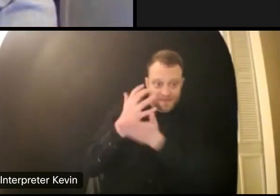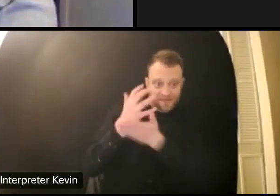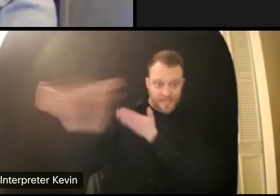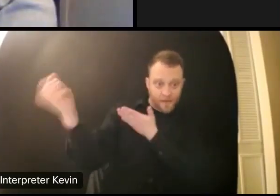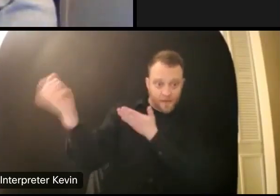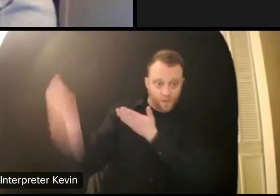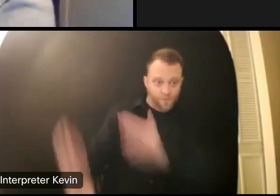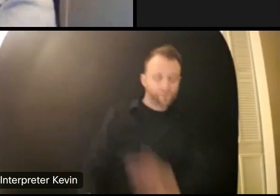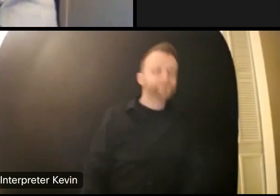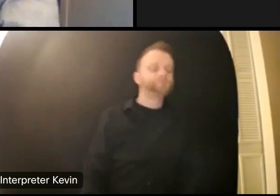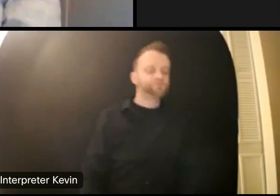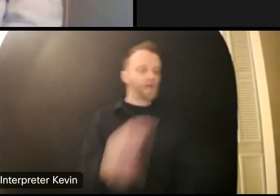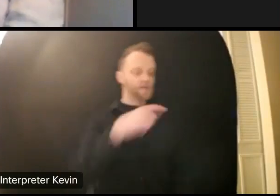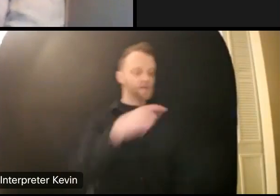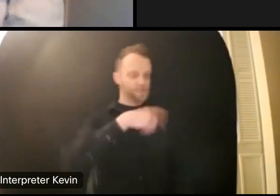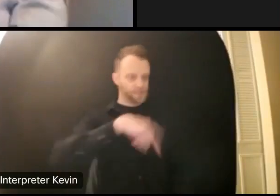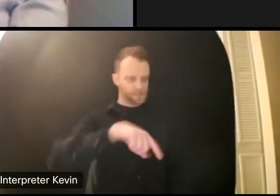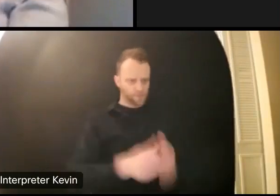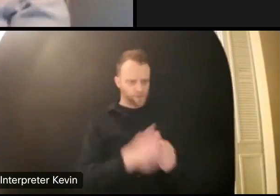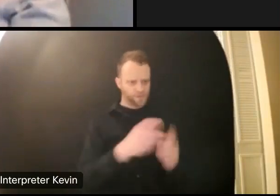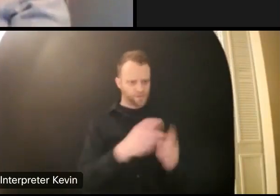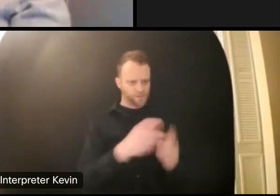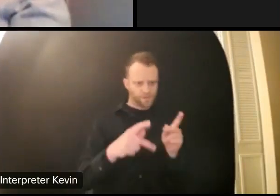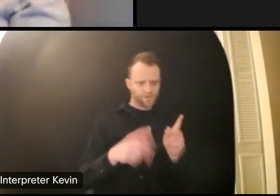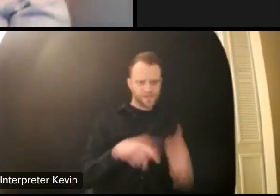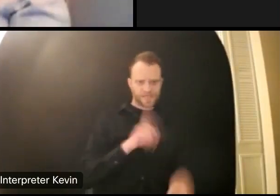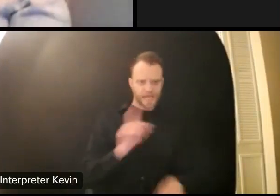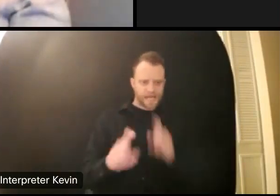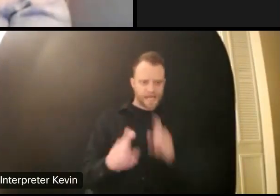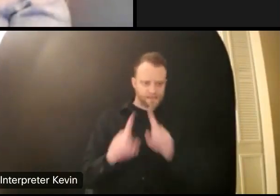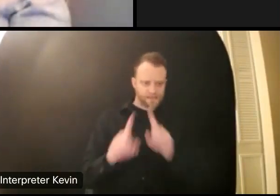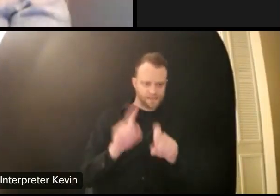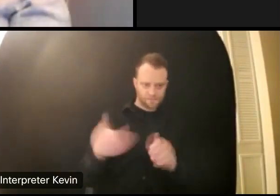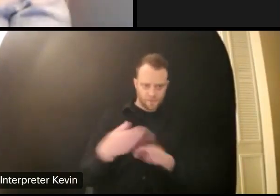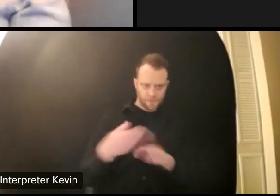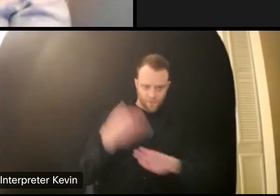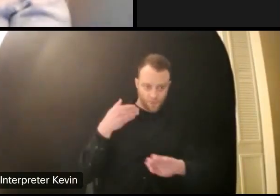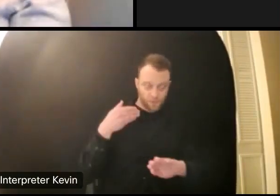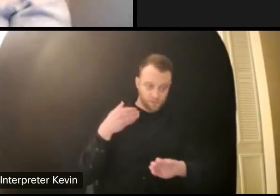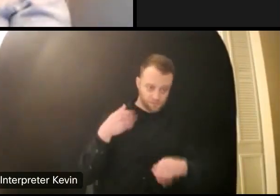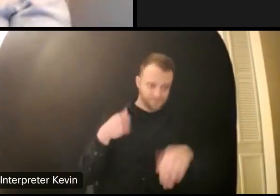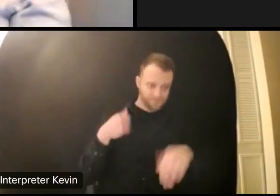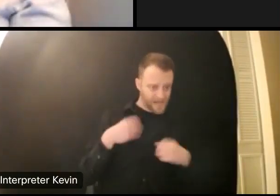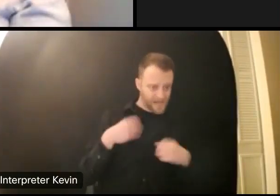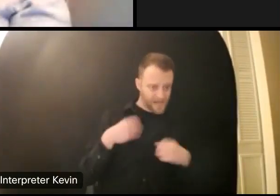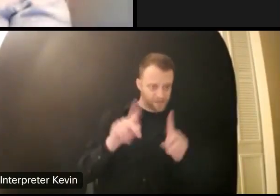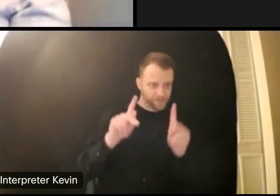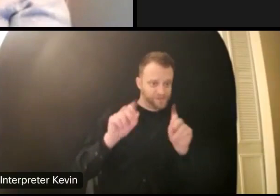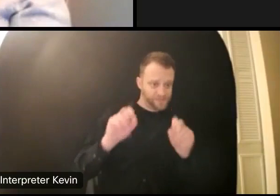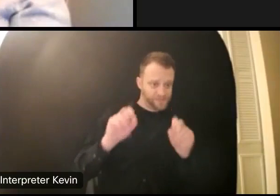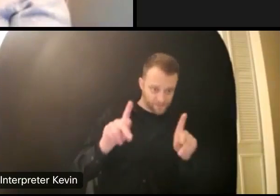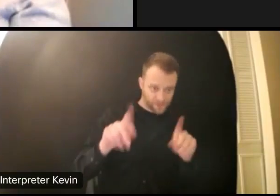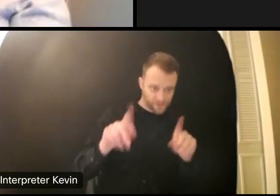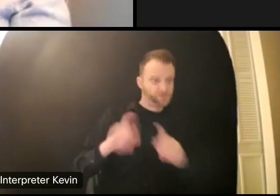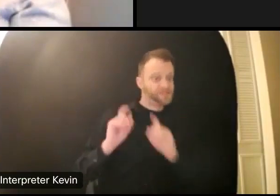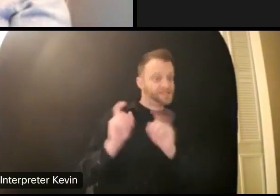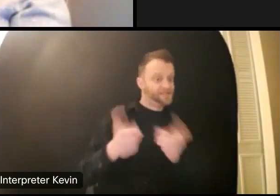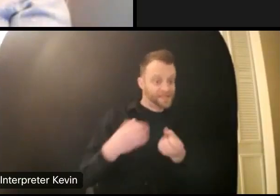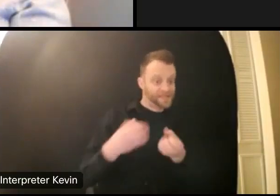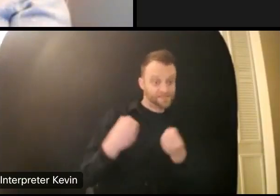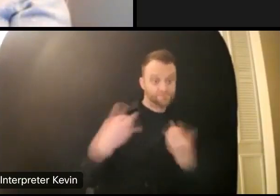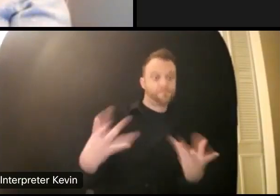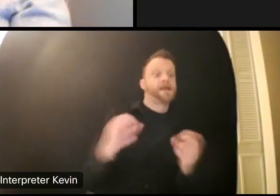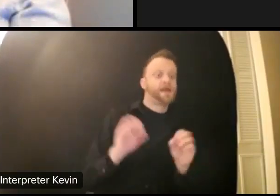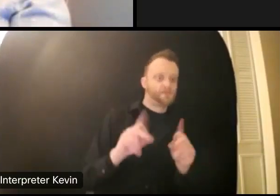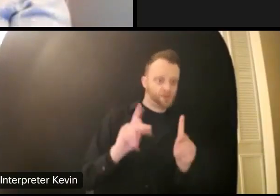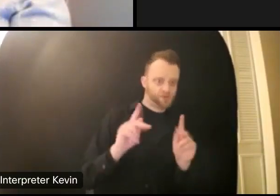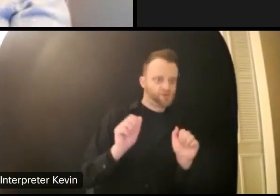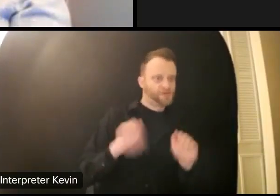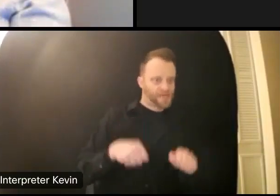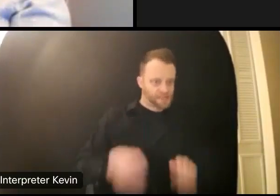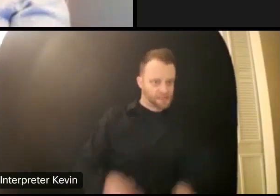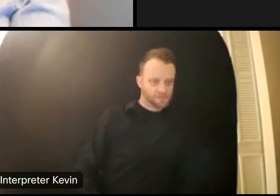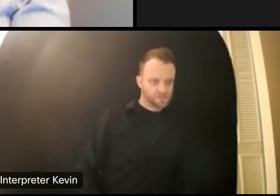before so they've they've had an opportunity, but will take two more. So Commissioner Kramer,